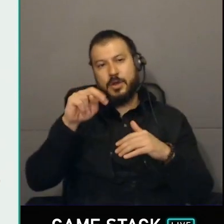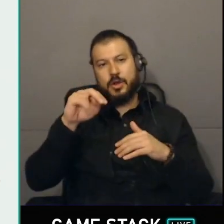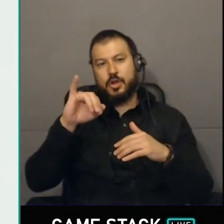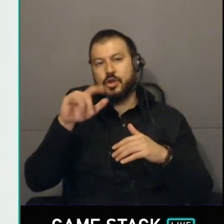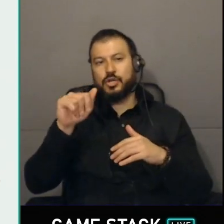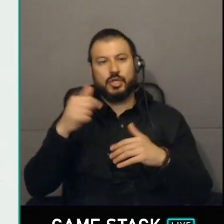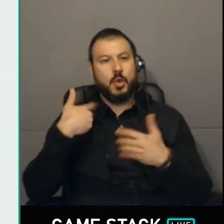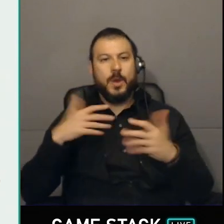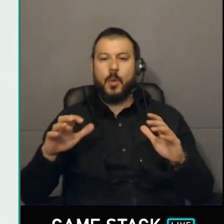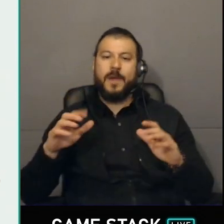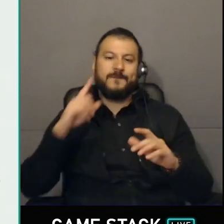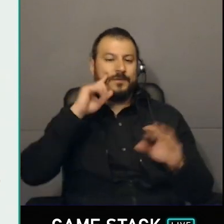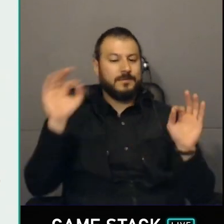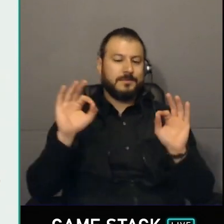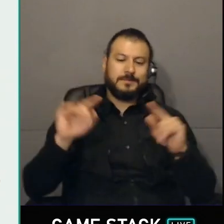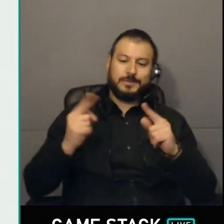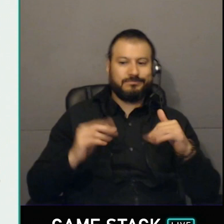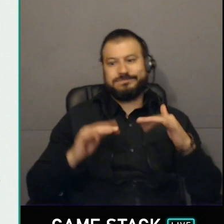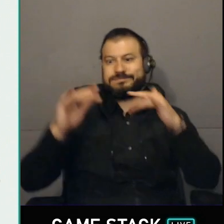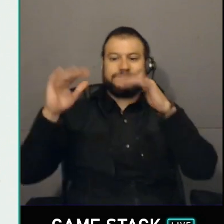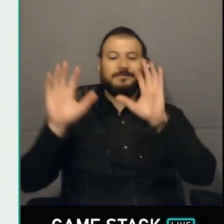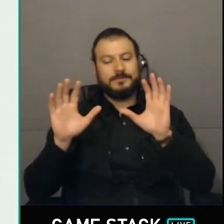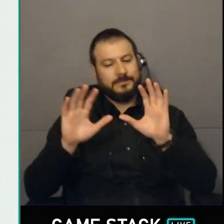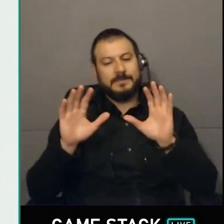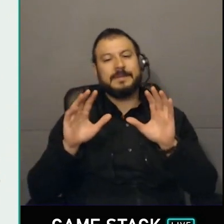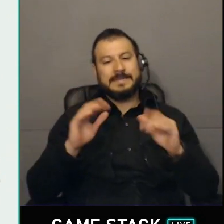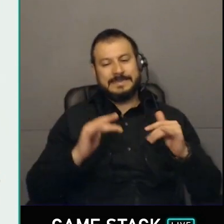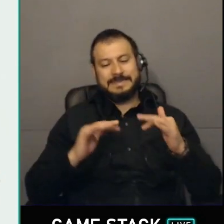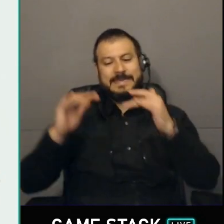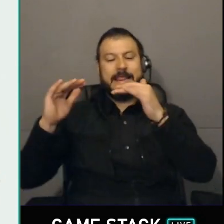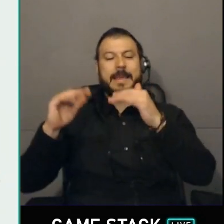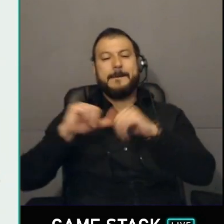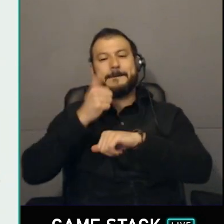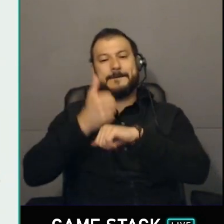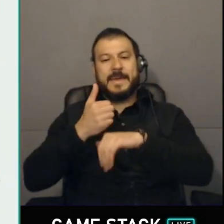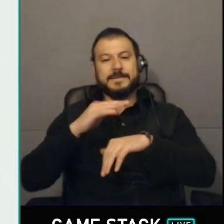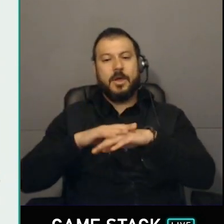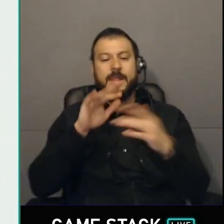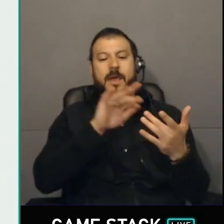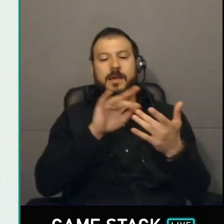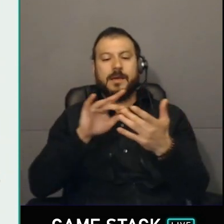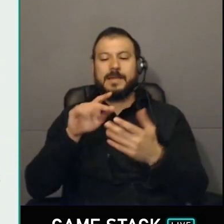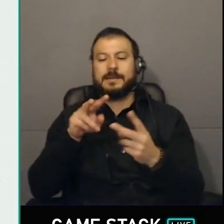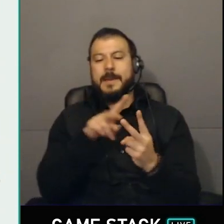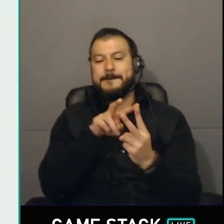so we're going to scale it based on the number of contact pairs. Consider that box in the center of the stack,